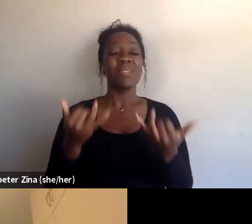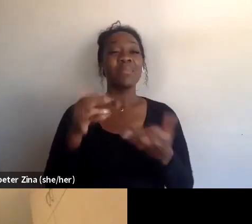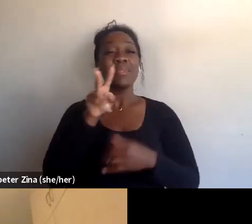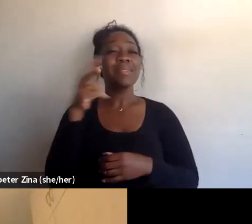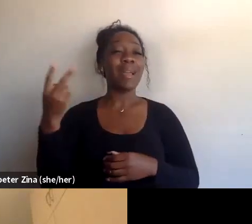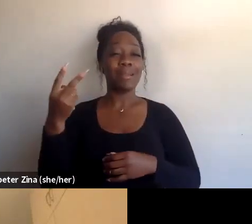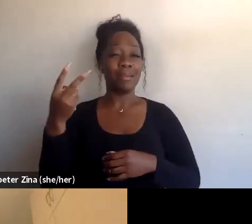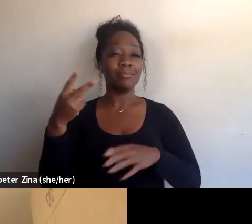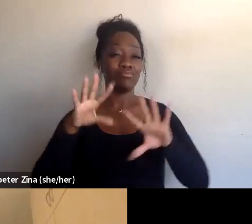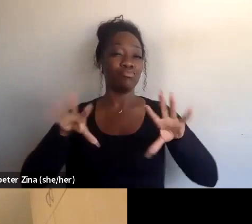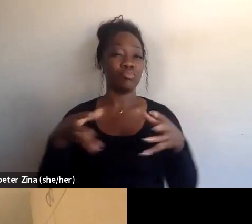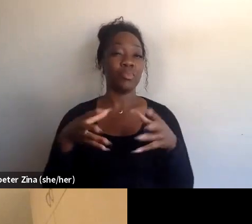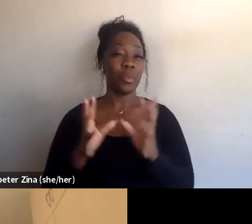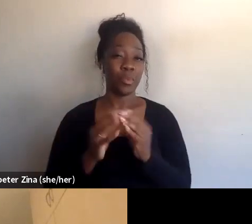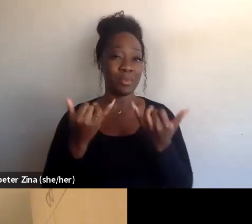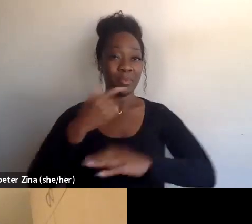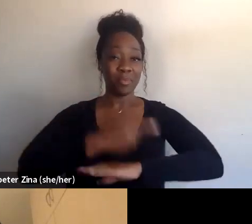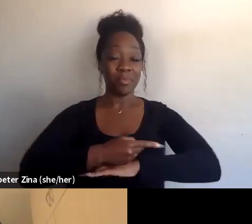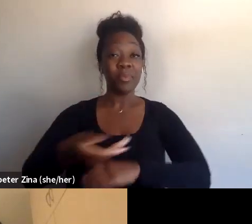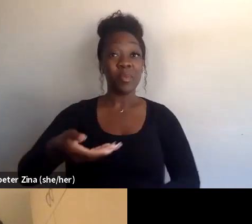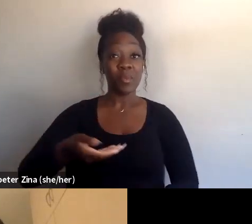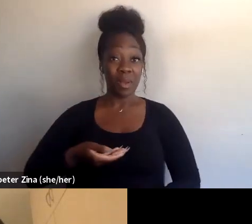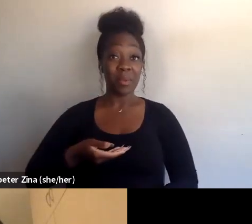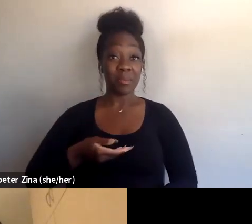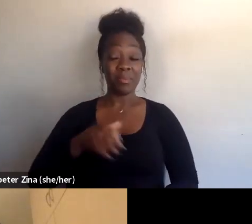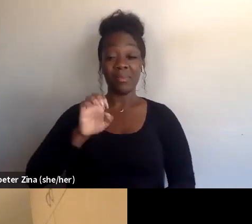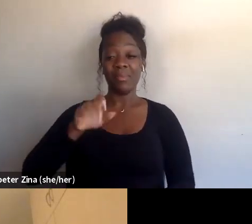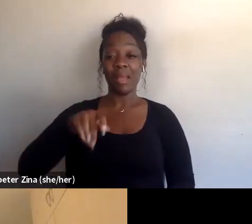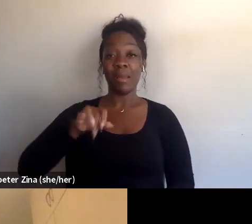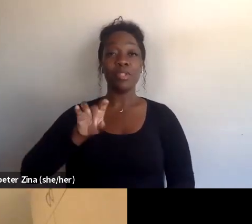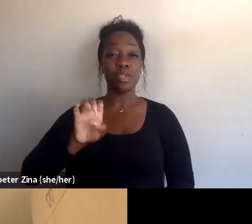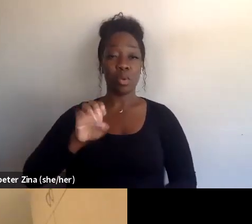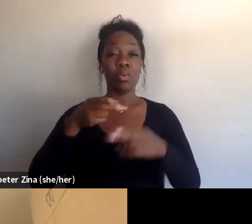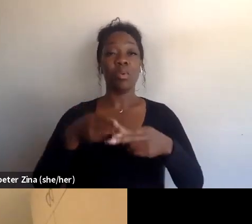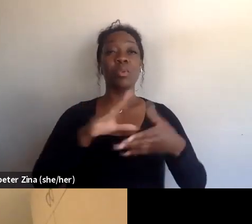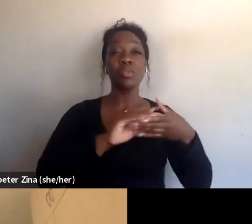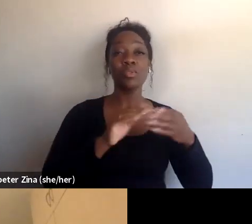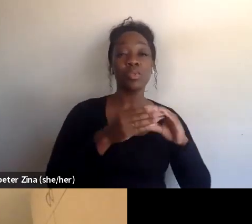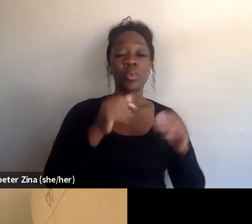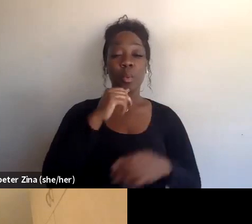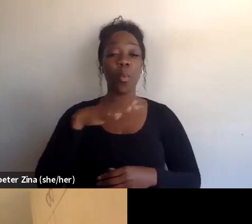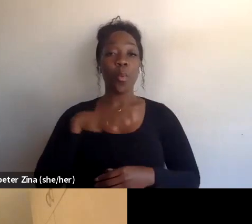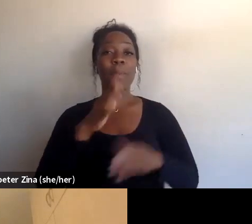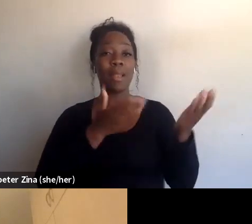Welcome to our episode of "The Stories Women Carry". Were in episode nine and third one of this season